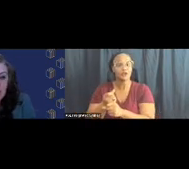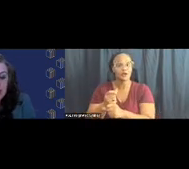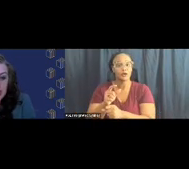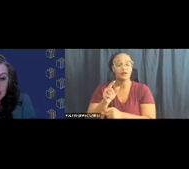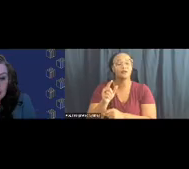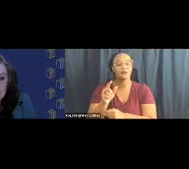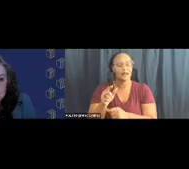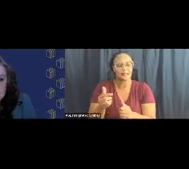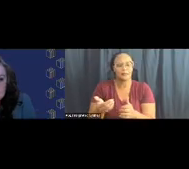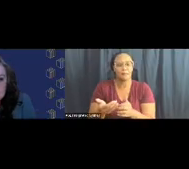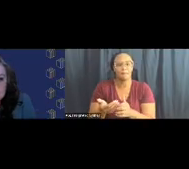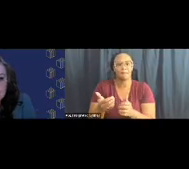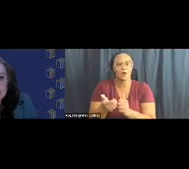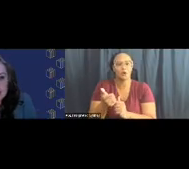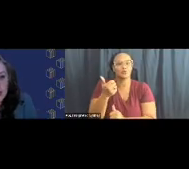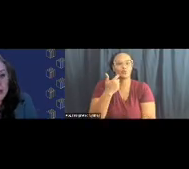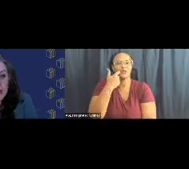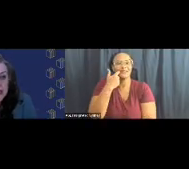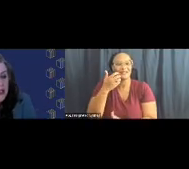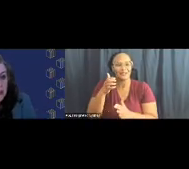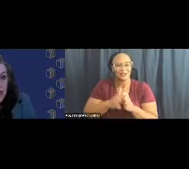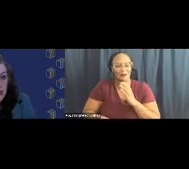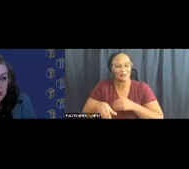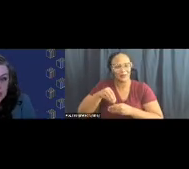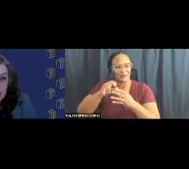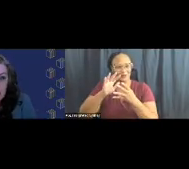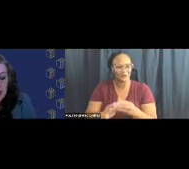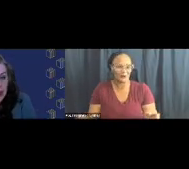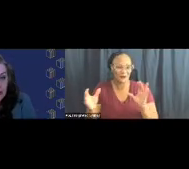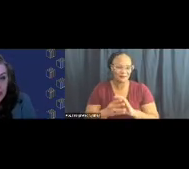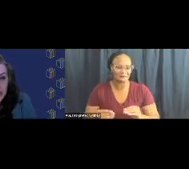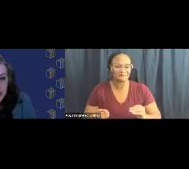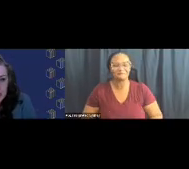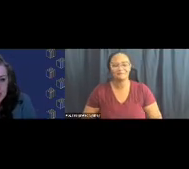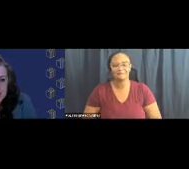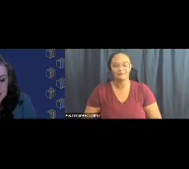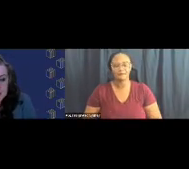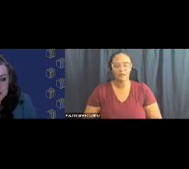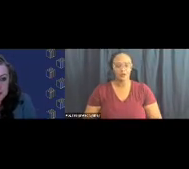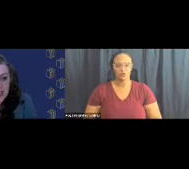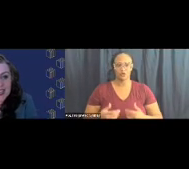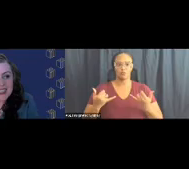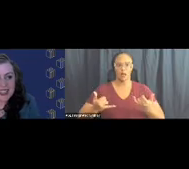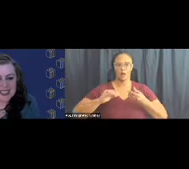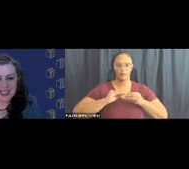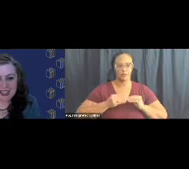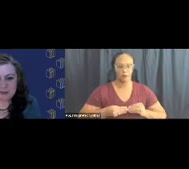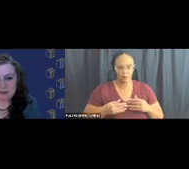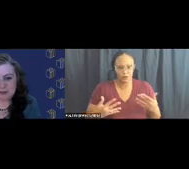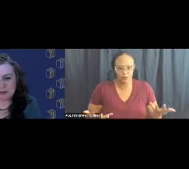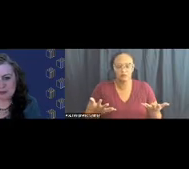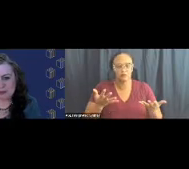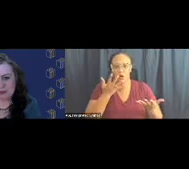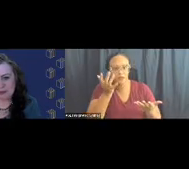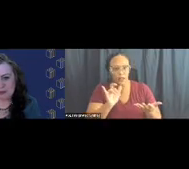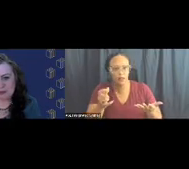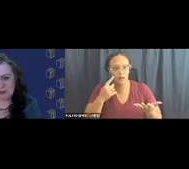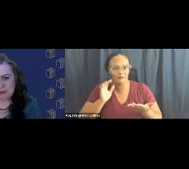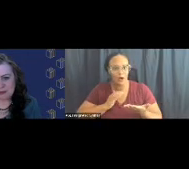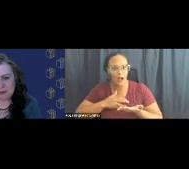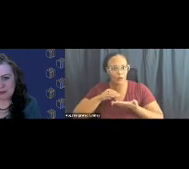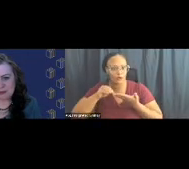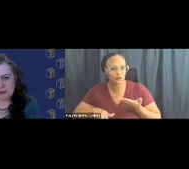in that shared legacy. So, what do the numbers reveal about California students? Next slide.